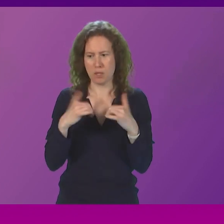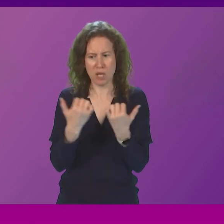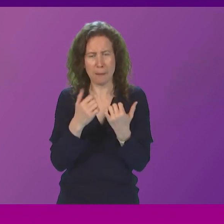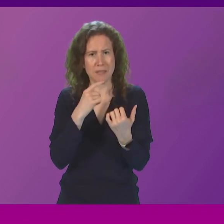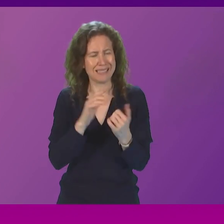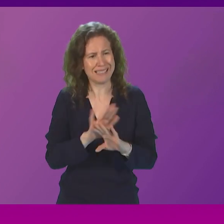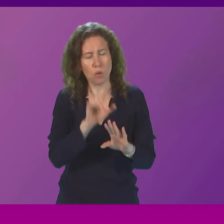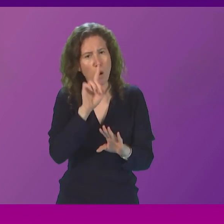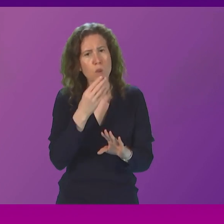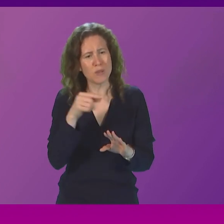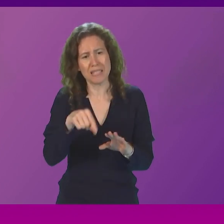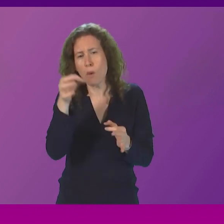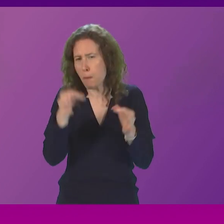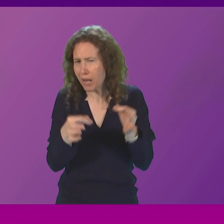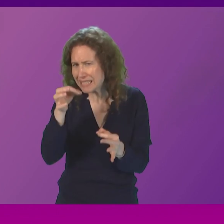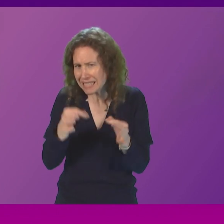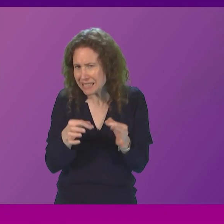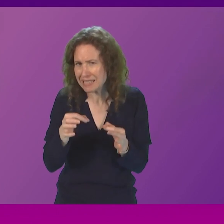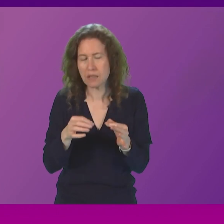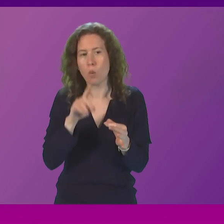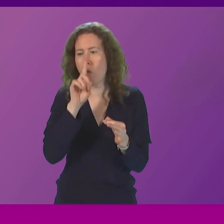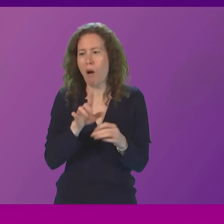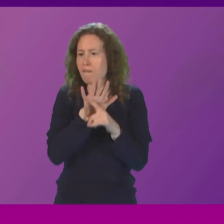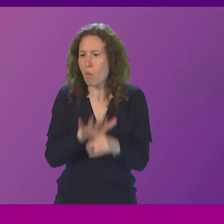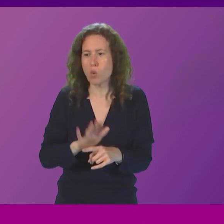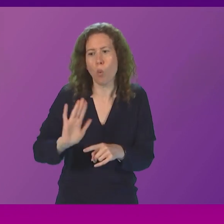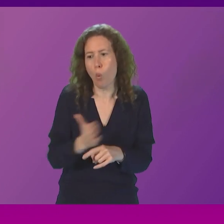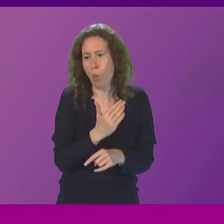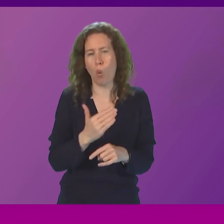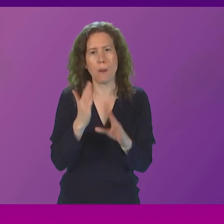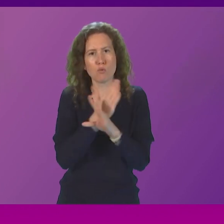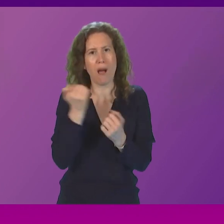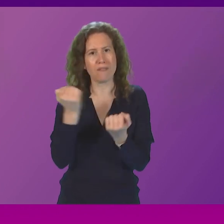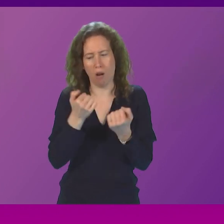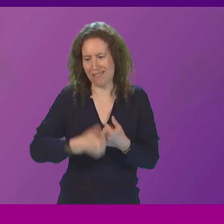as a political measure to drive all private cars from the city centre.”